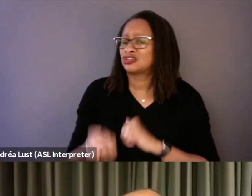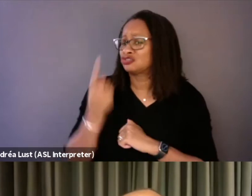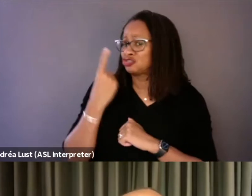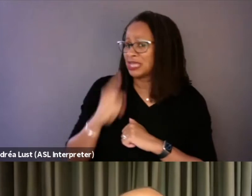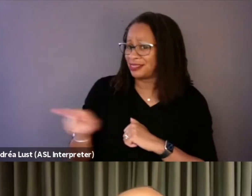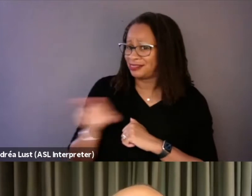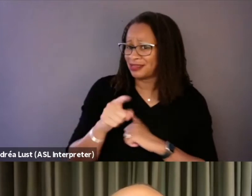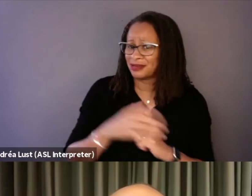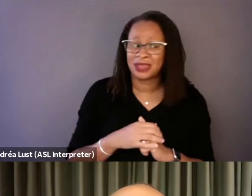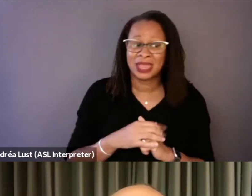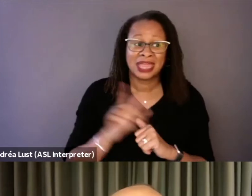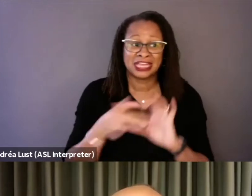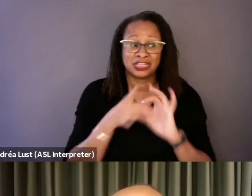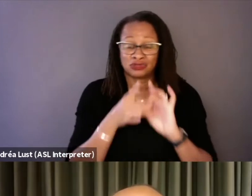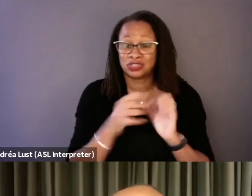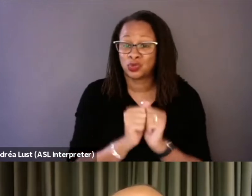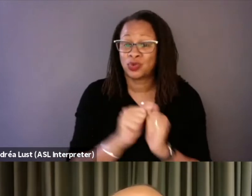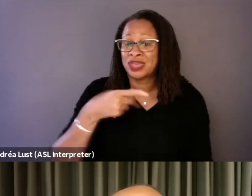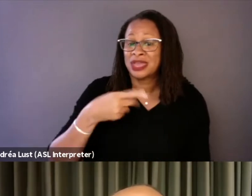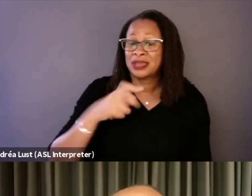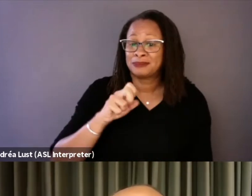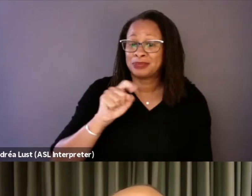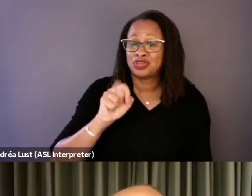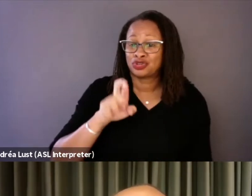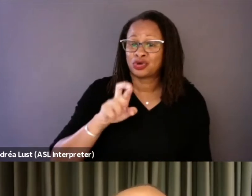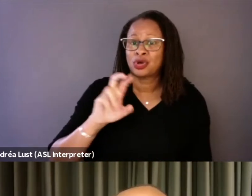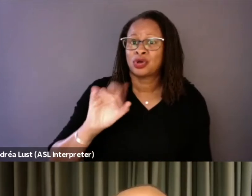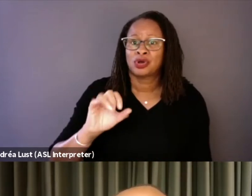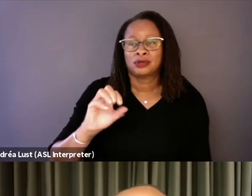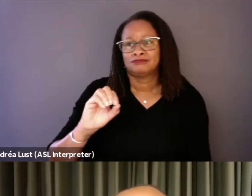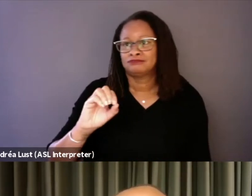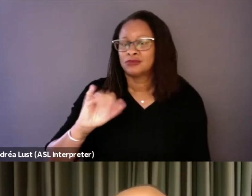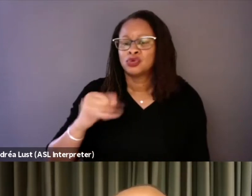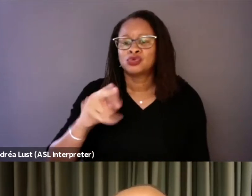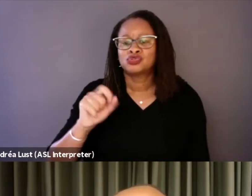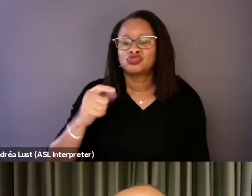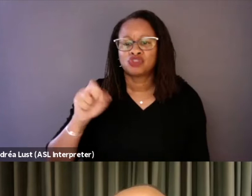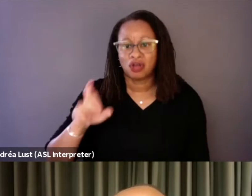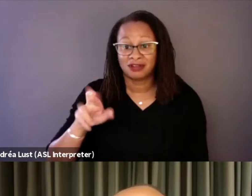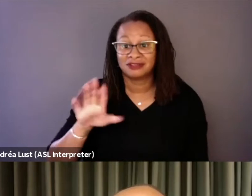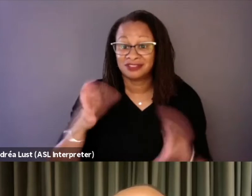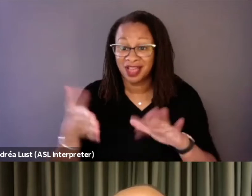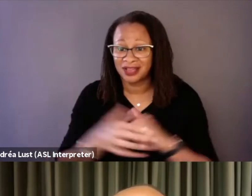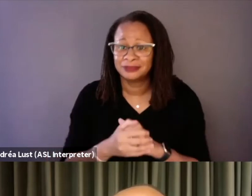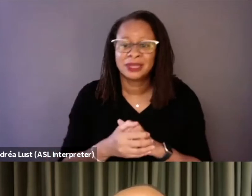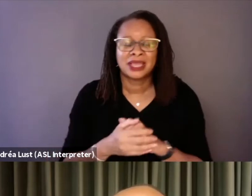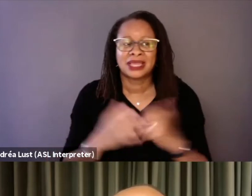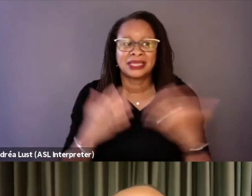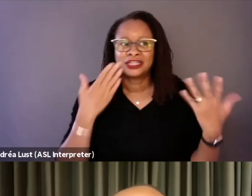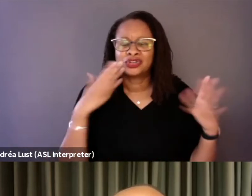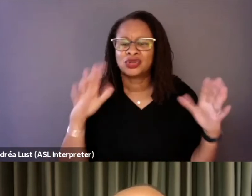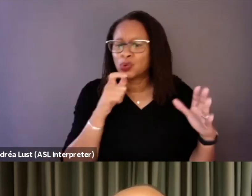when Peter Hoosier died, nobody knew who Peter was. And the first thing David did was try to get Peter's work